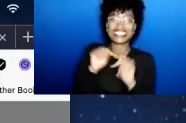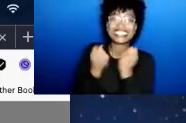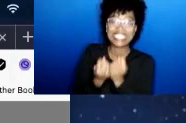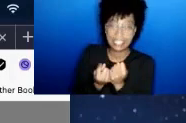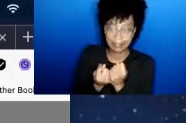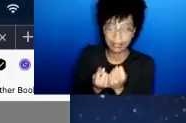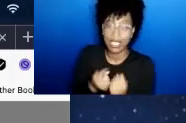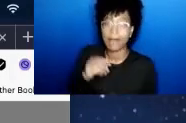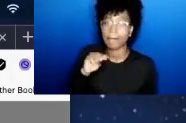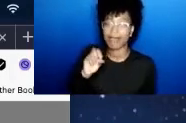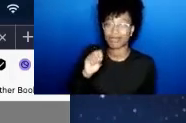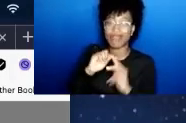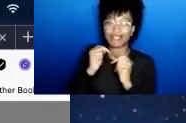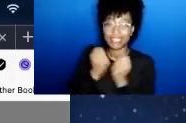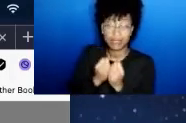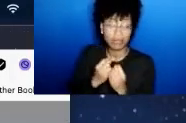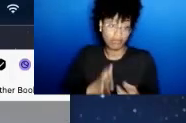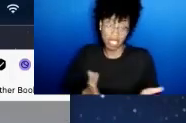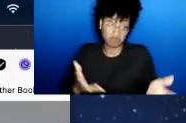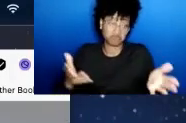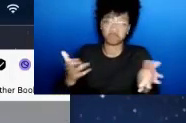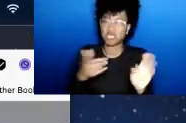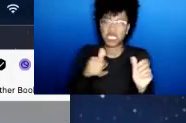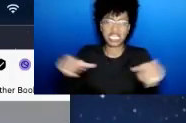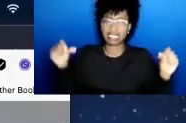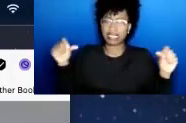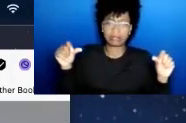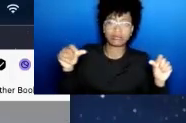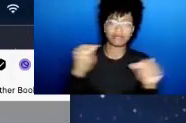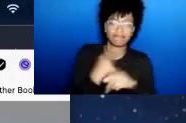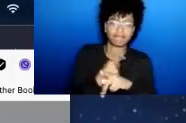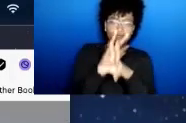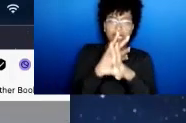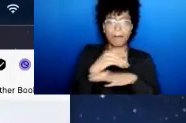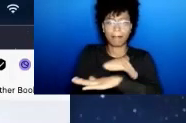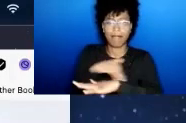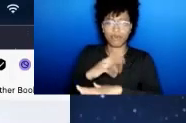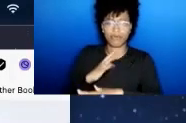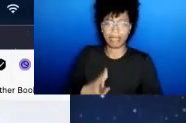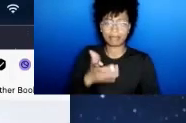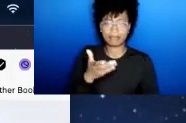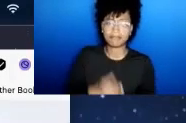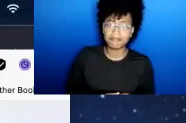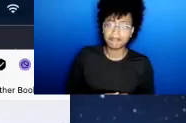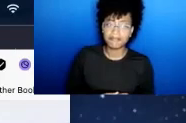it can be any of those online platforms. 06:38:33 Moving on to some other things that